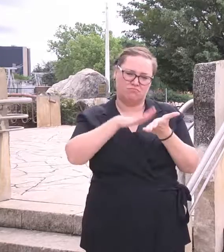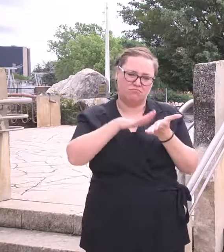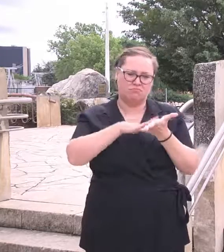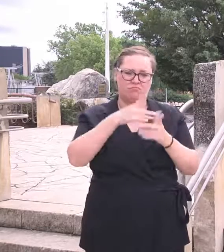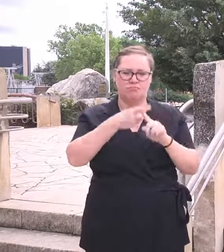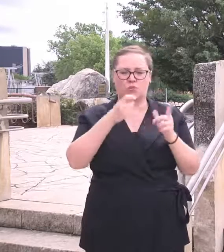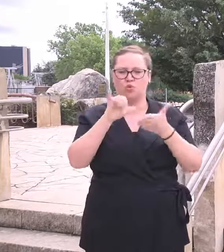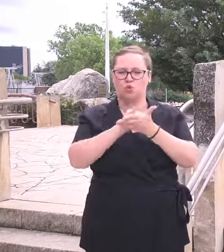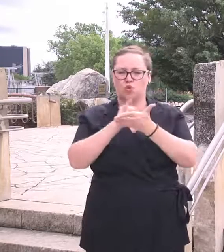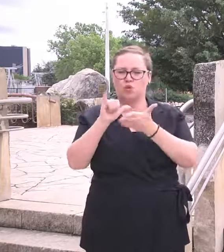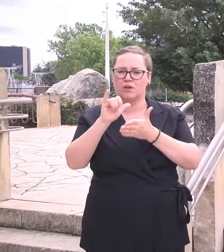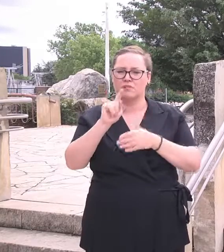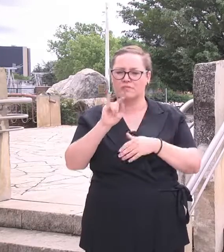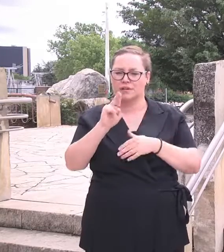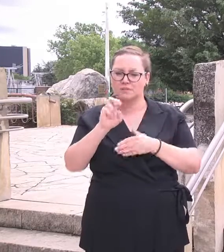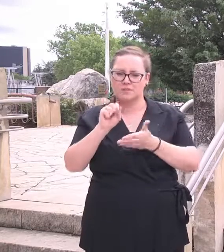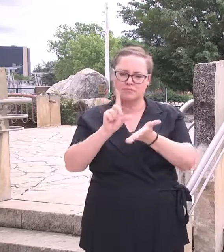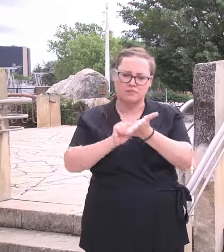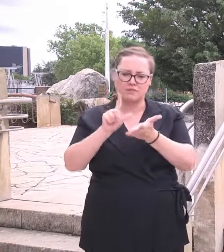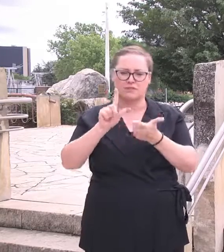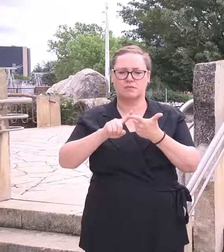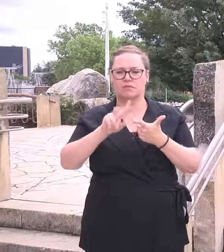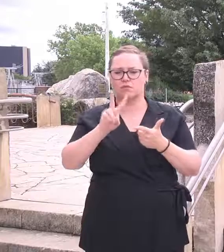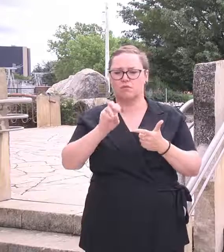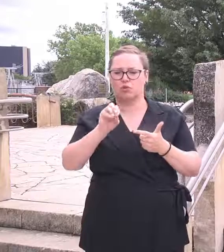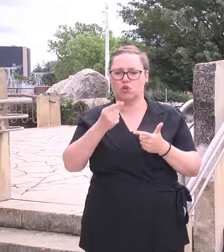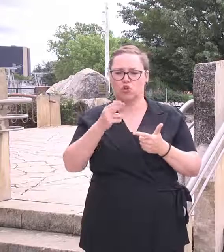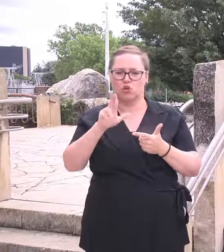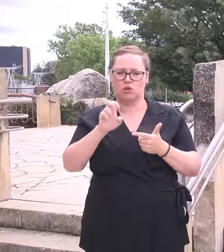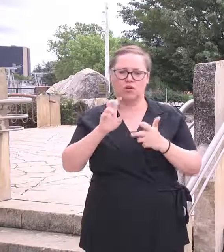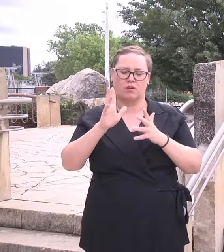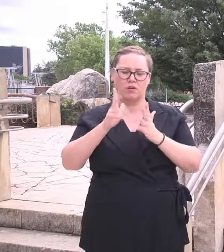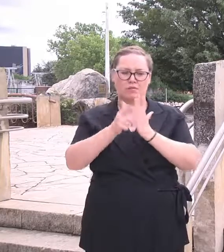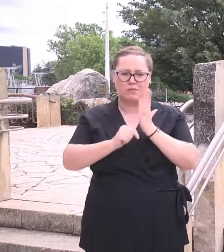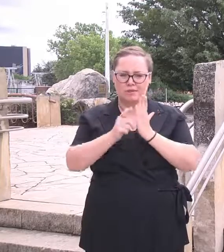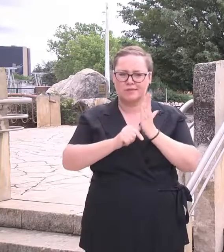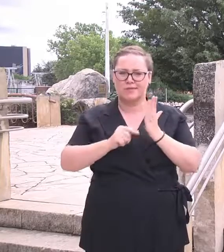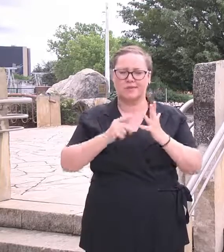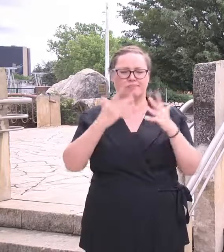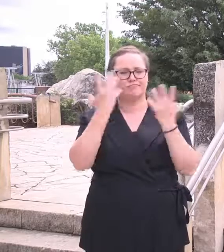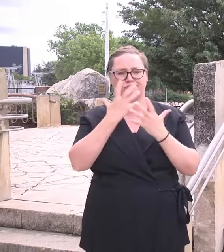vog magazine uh for their captivating performances and stunning visual Artistry they've performed on